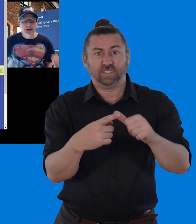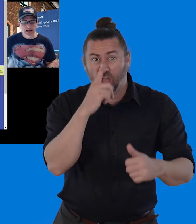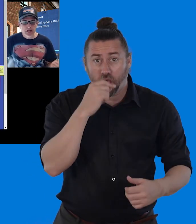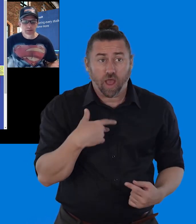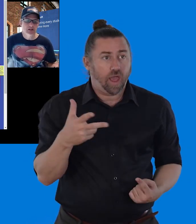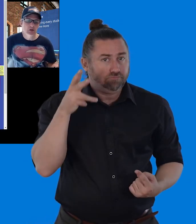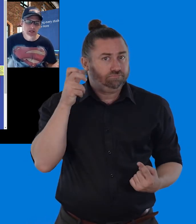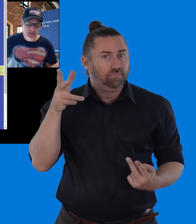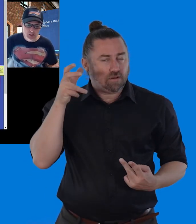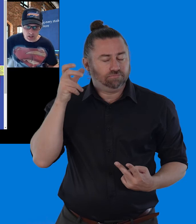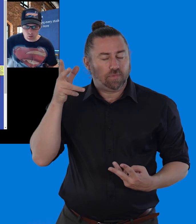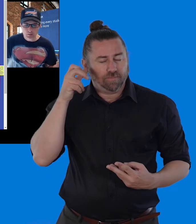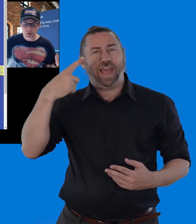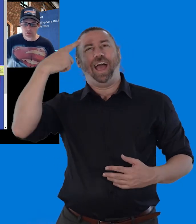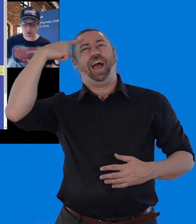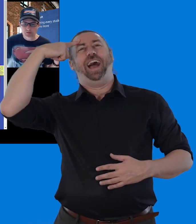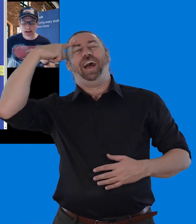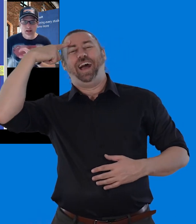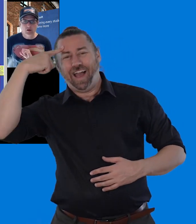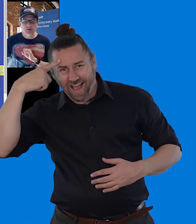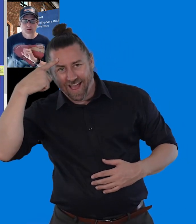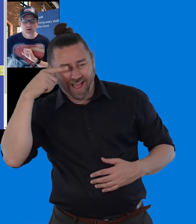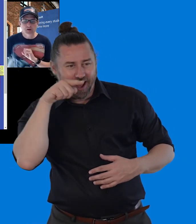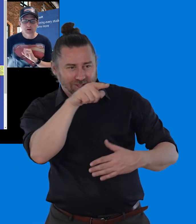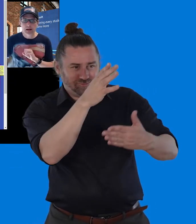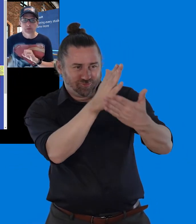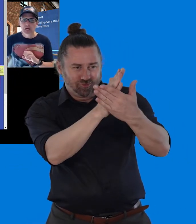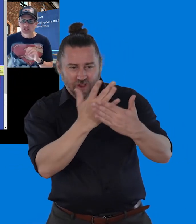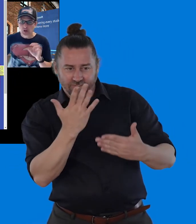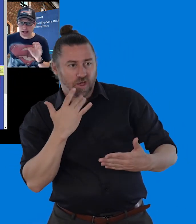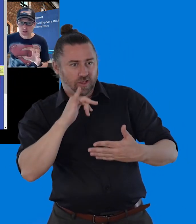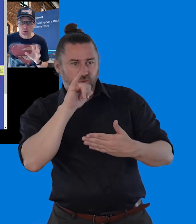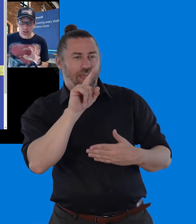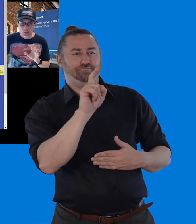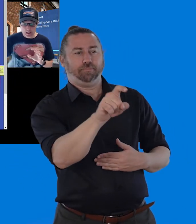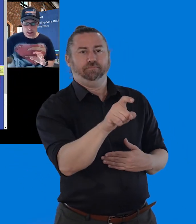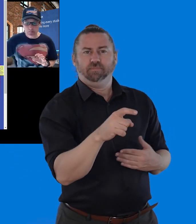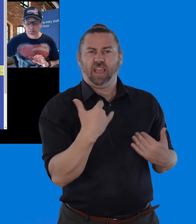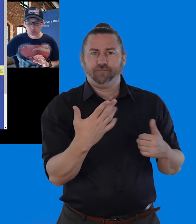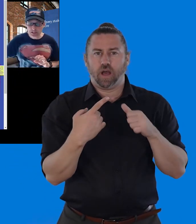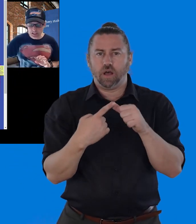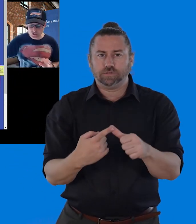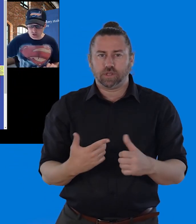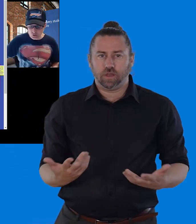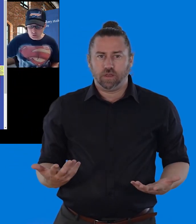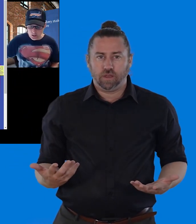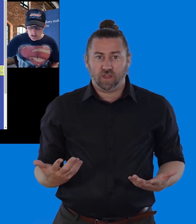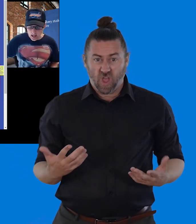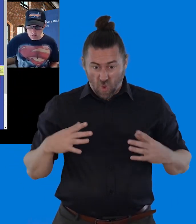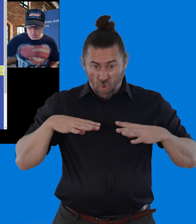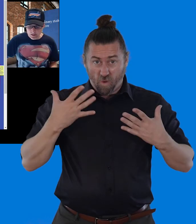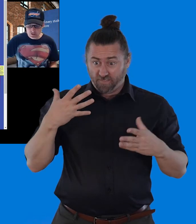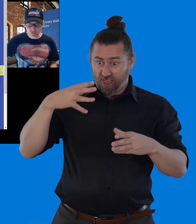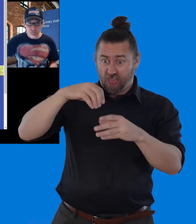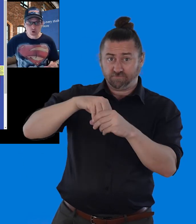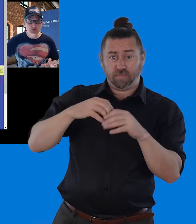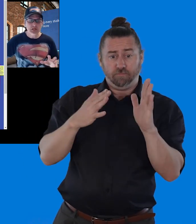then I come back to the question. I know what I'm looking for, bang off I go. Alright. So, that's what it looks like built into Microsoft Forms.